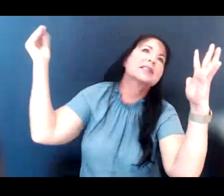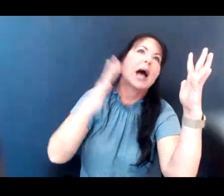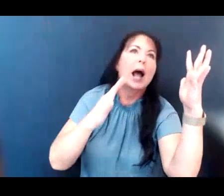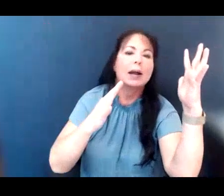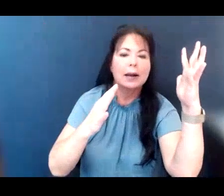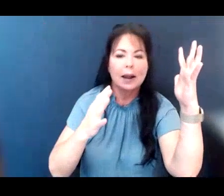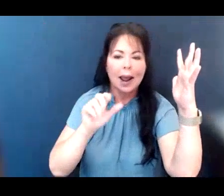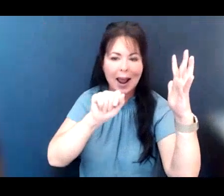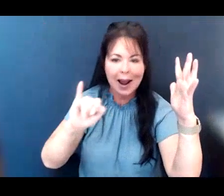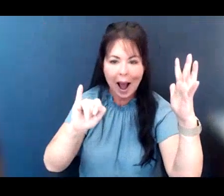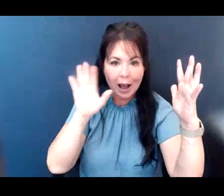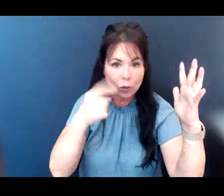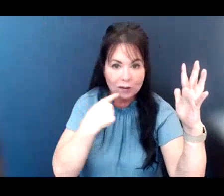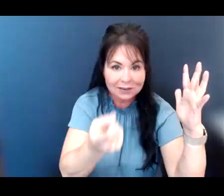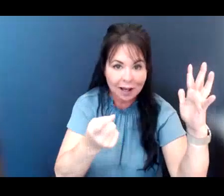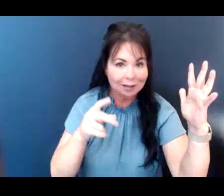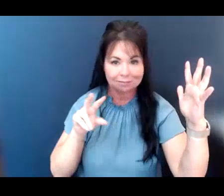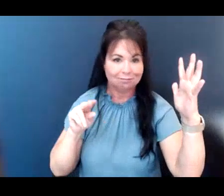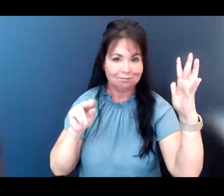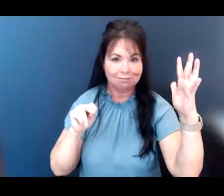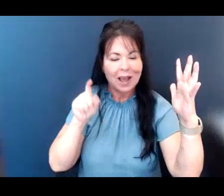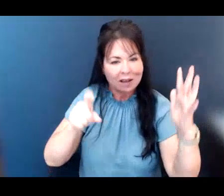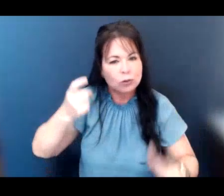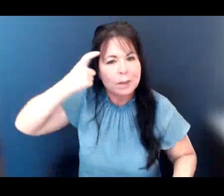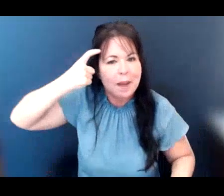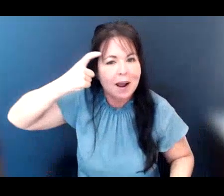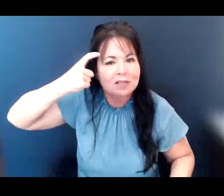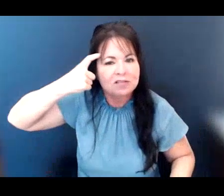mindful is my keyword here-- mindful of how we use these tools and make sure